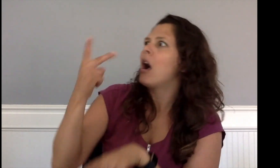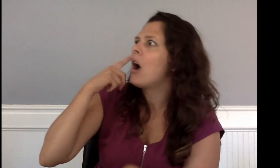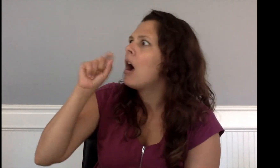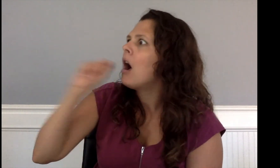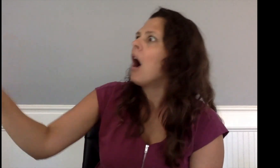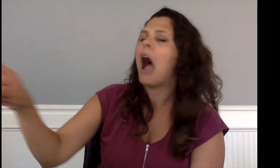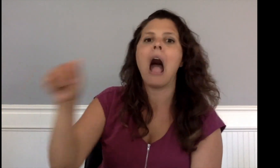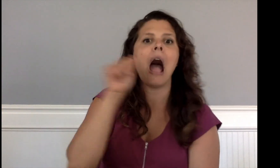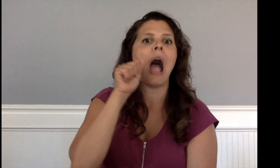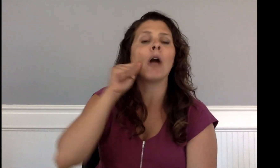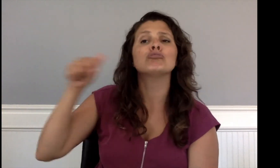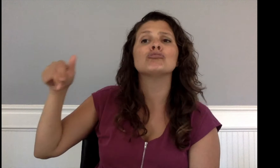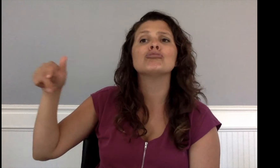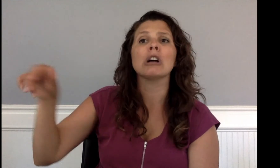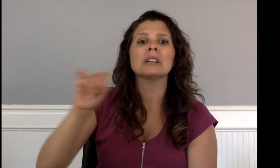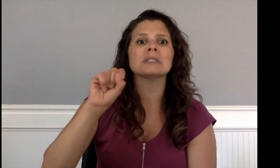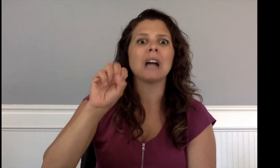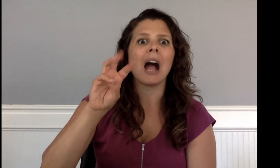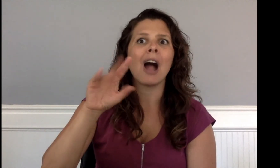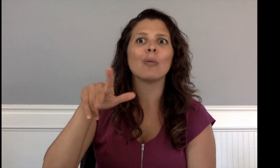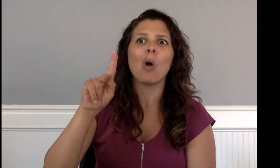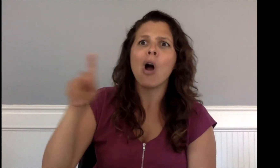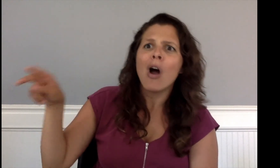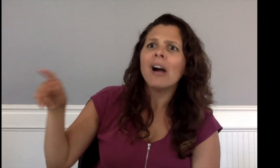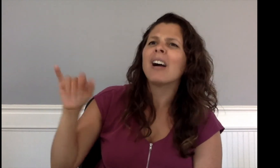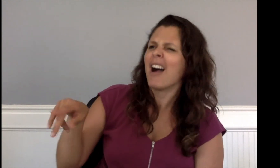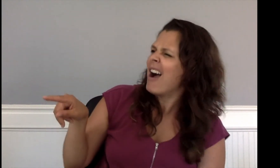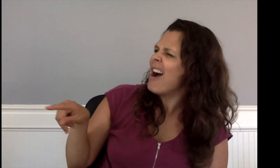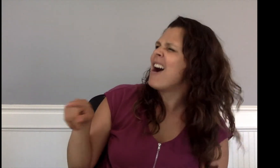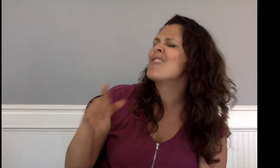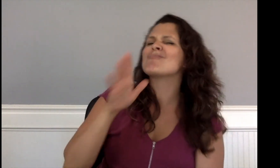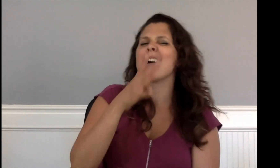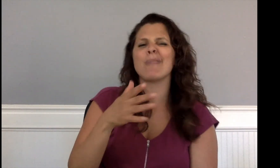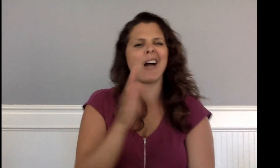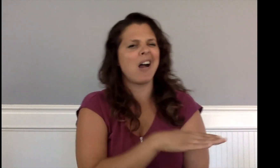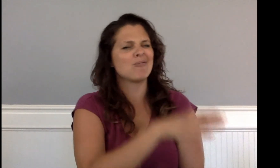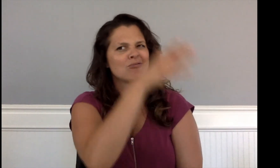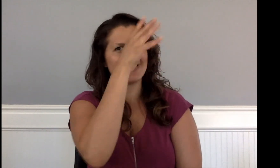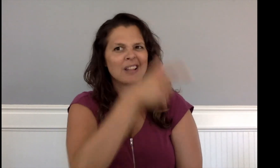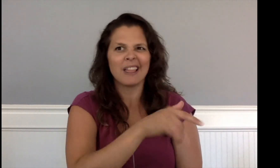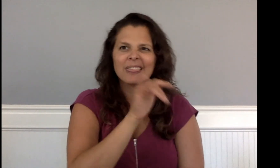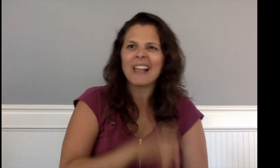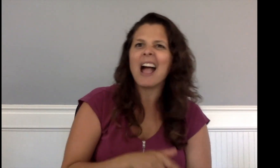I saw Aggie on the sidewalk. I said, 'Isn't that the woman